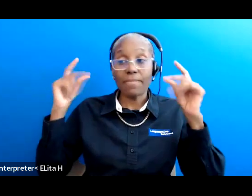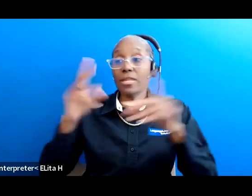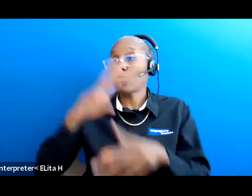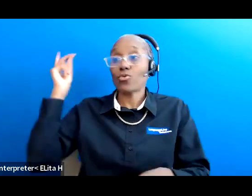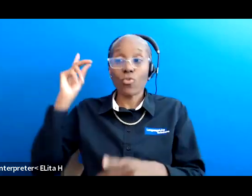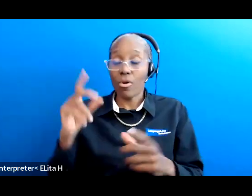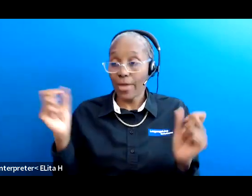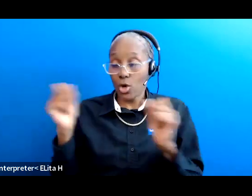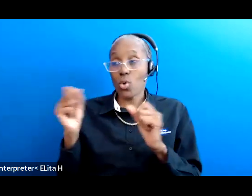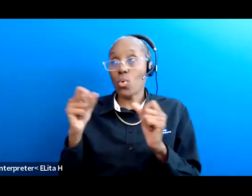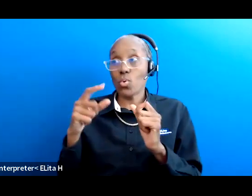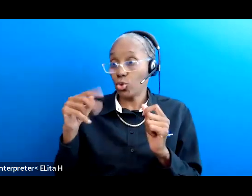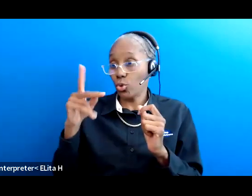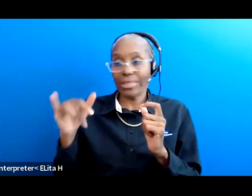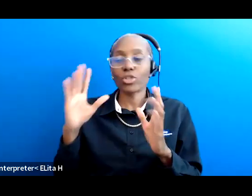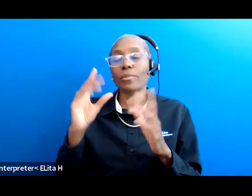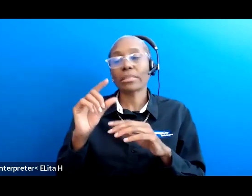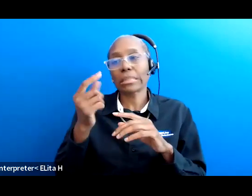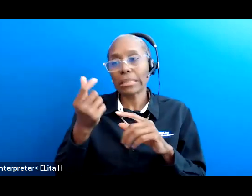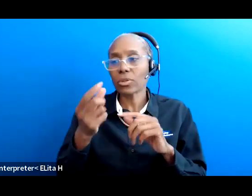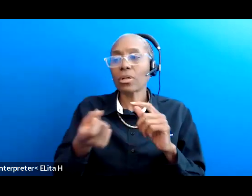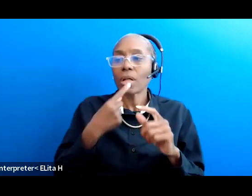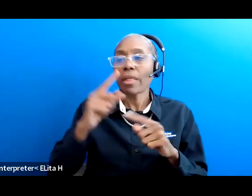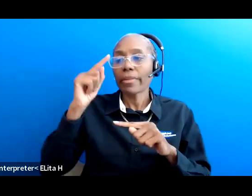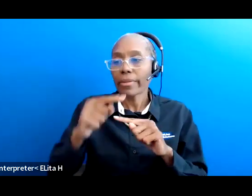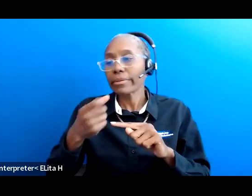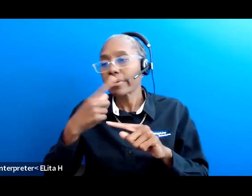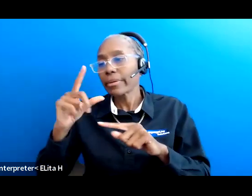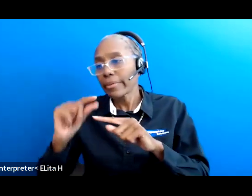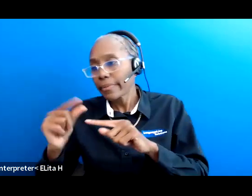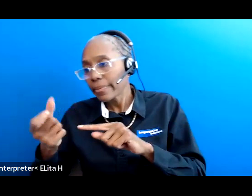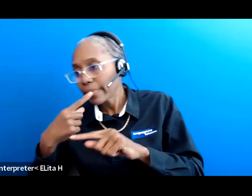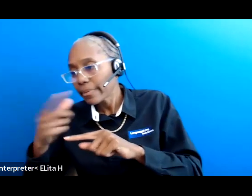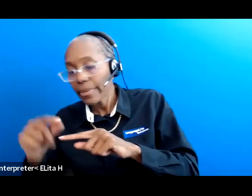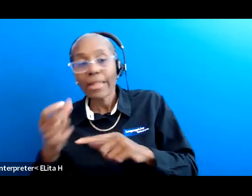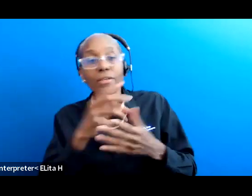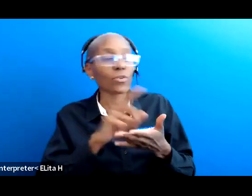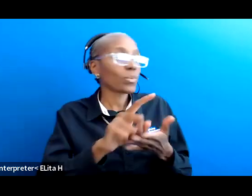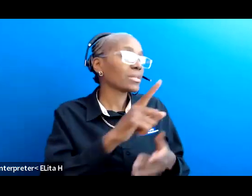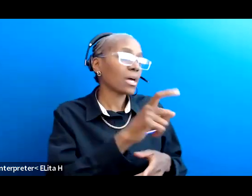And I'll explain, you have to titrate off these drugs.” They'll come back a few weeks later. Linda, I should have listened to you.